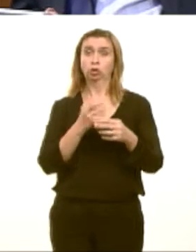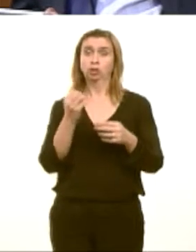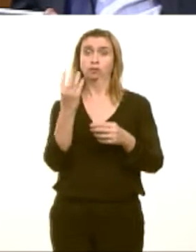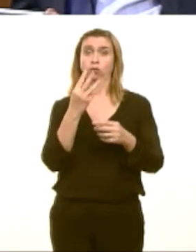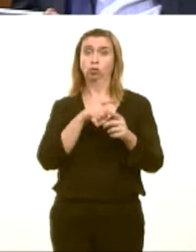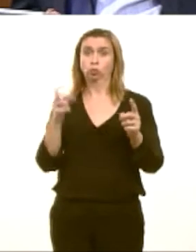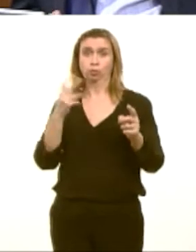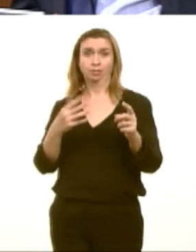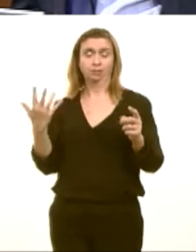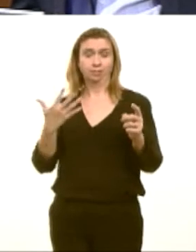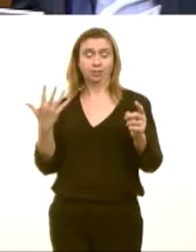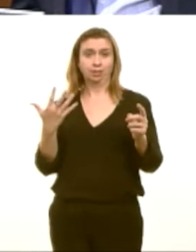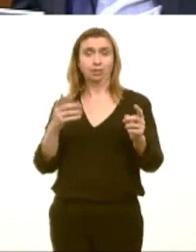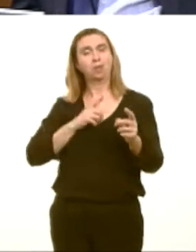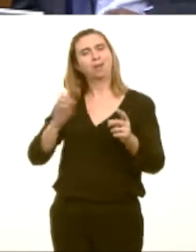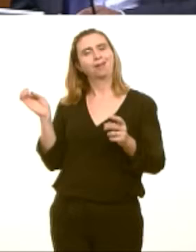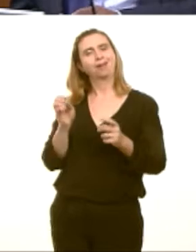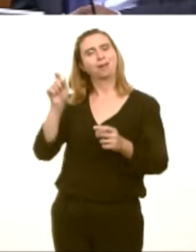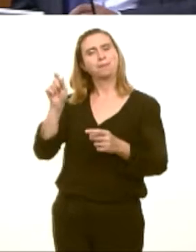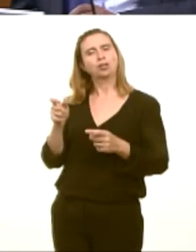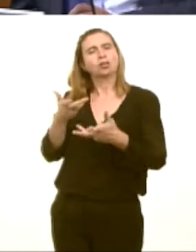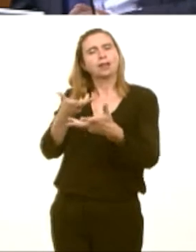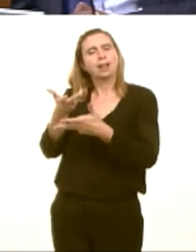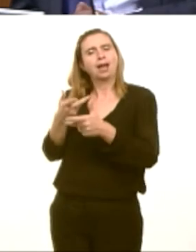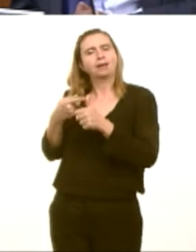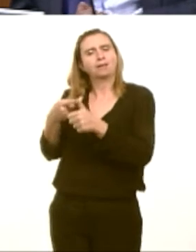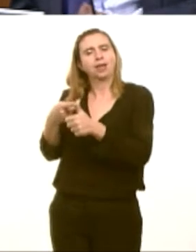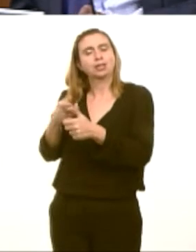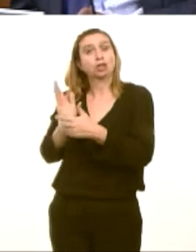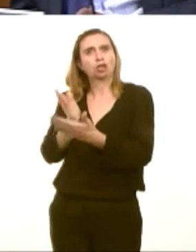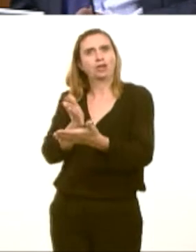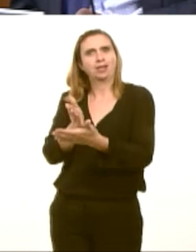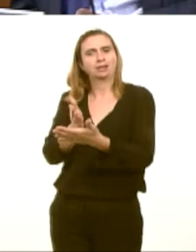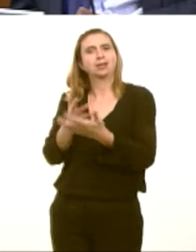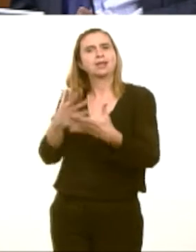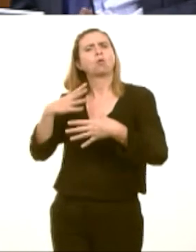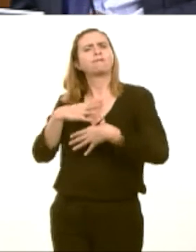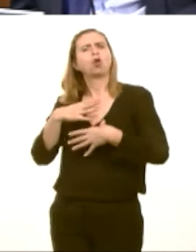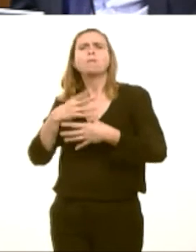deployment of a patient advice and liaison service. They are dealing with a greater number of informal concerns at source.